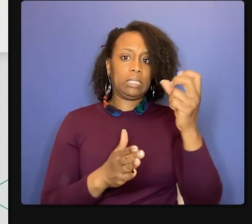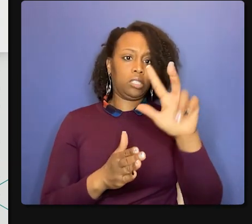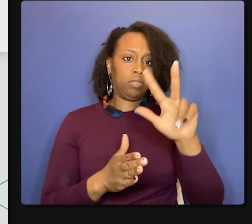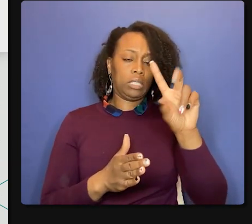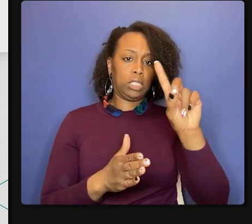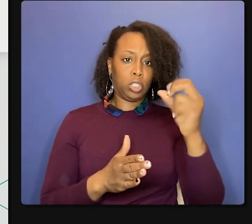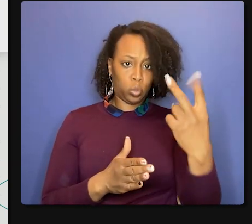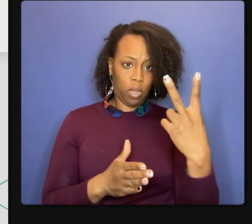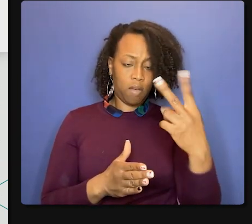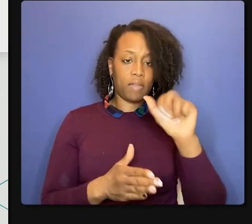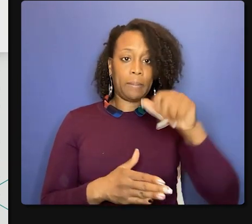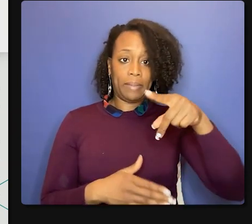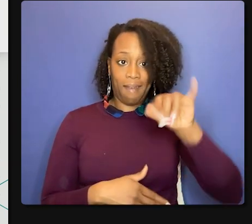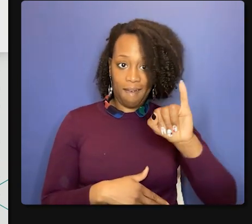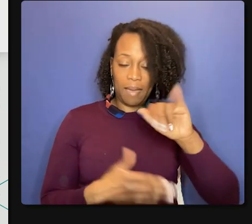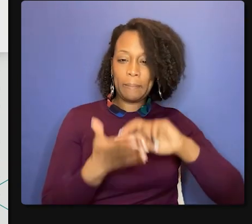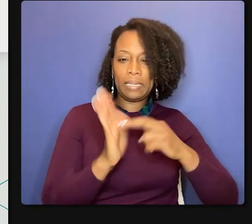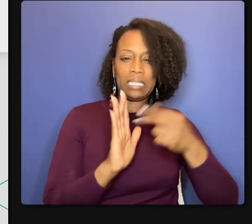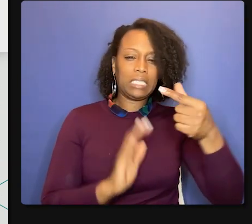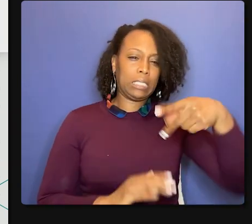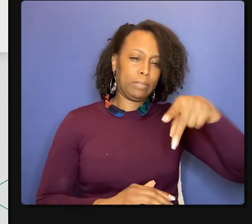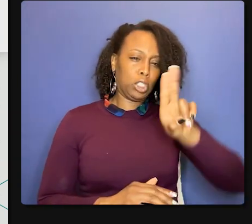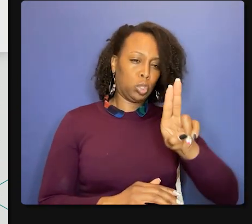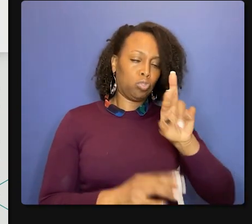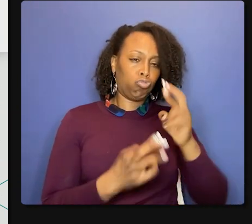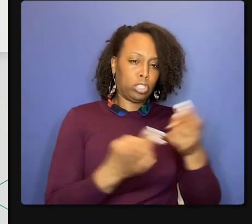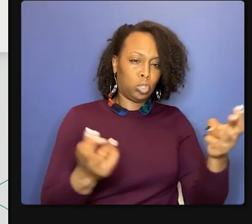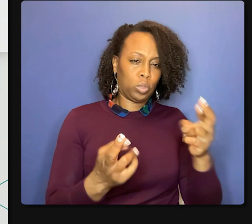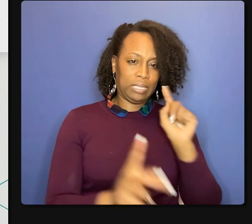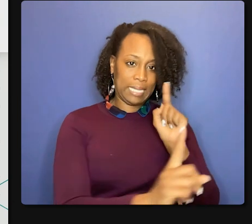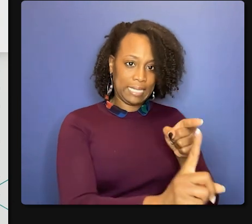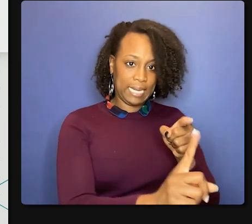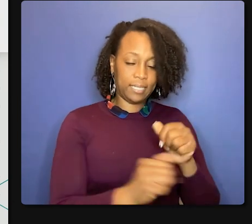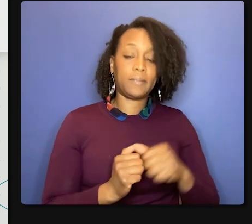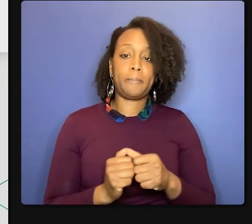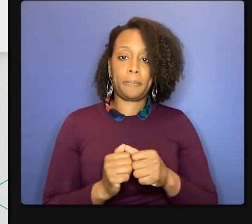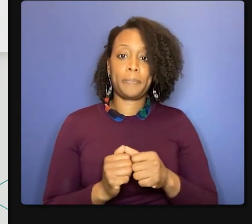So we are talking about a GPU resource destination here.